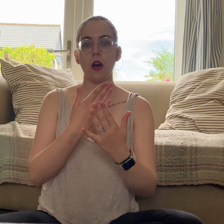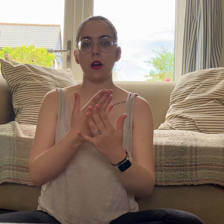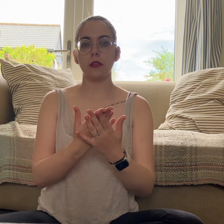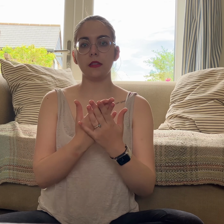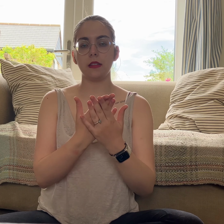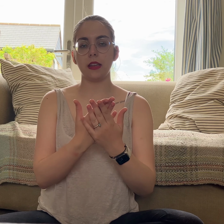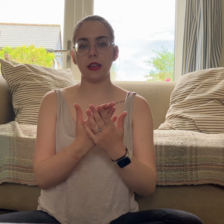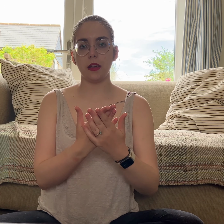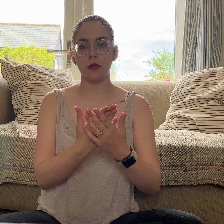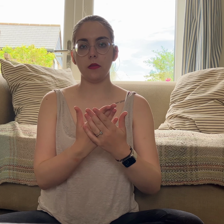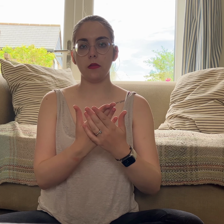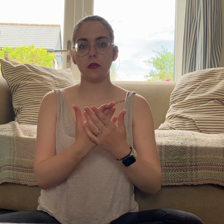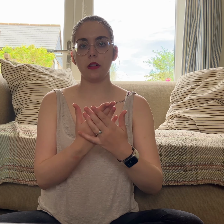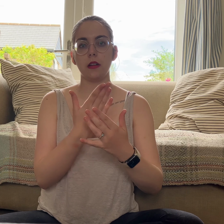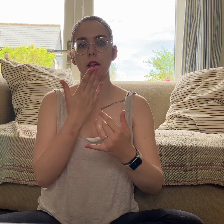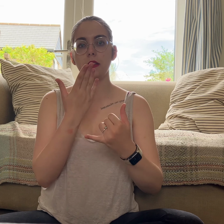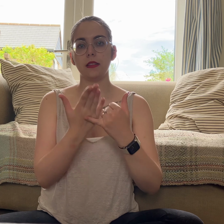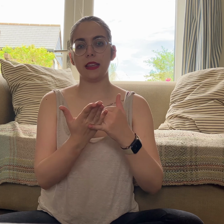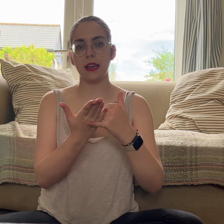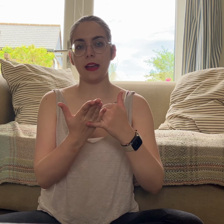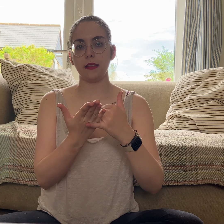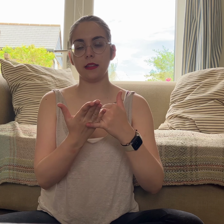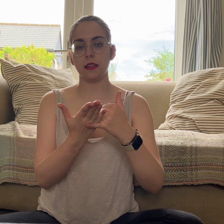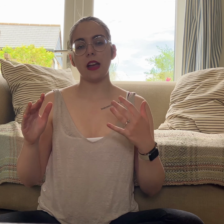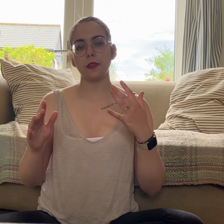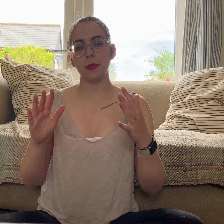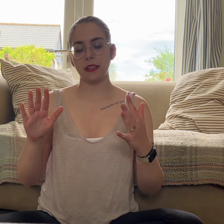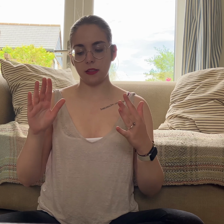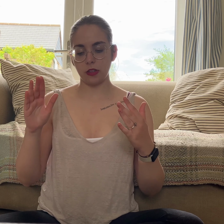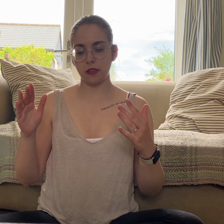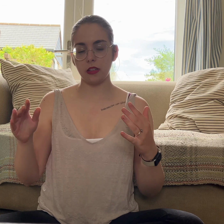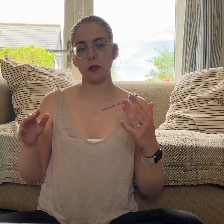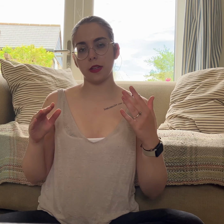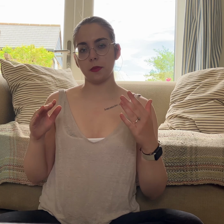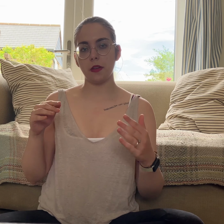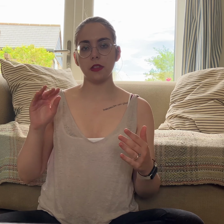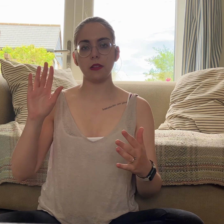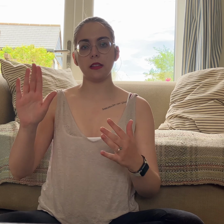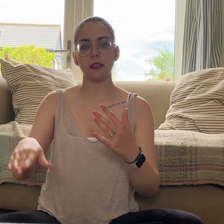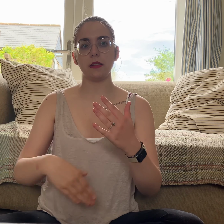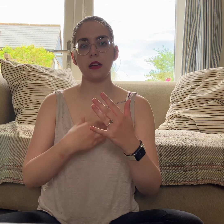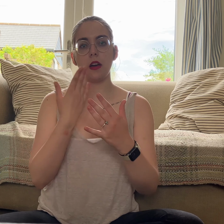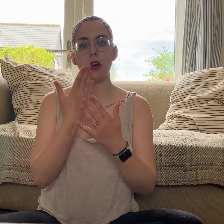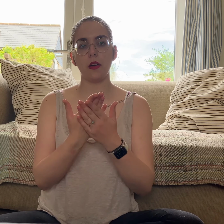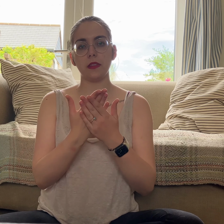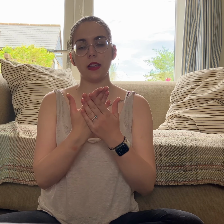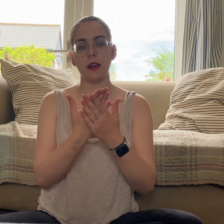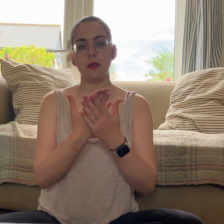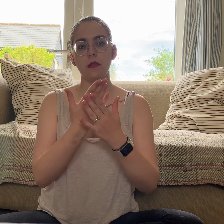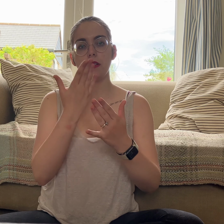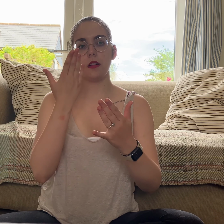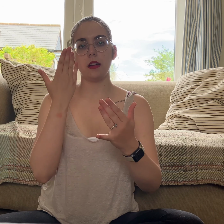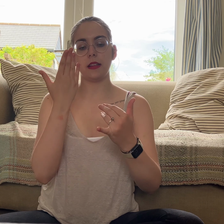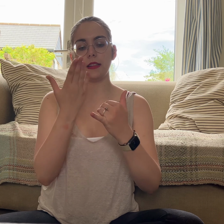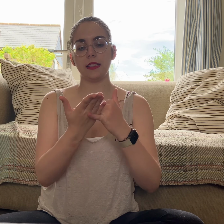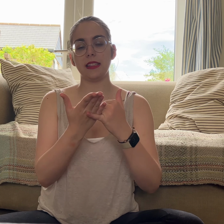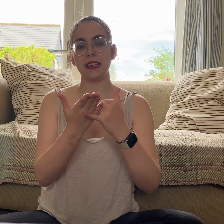until the end". You have to make this transition quite smooth. So this is "until" and this is "the